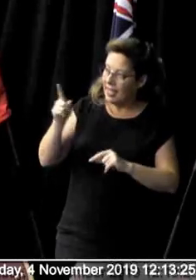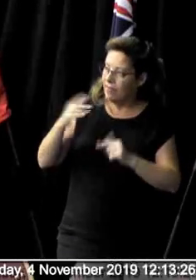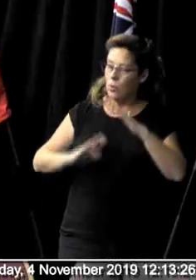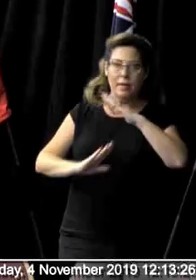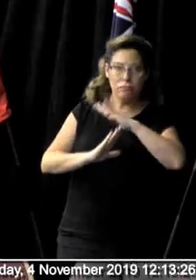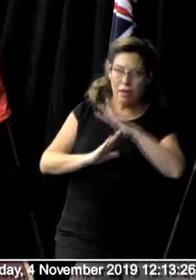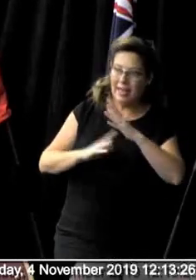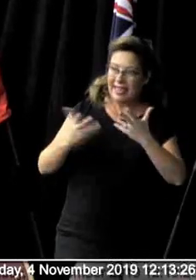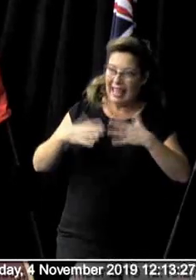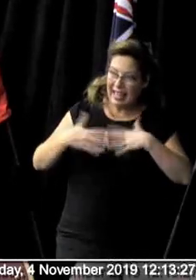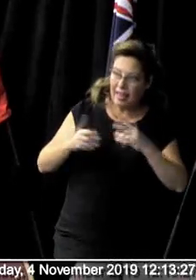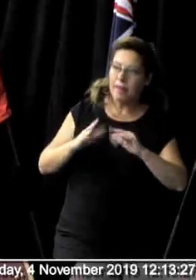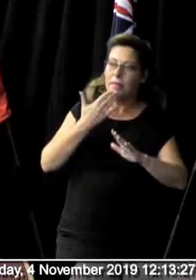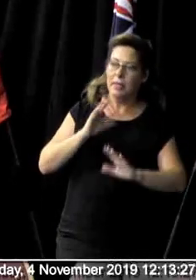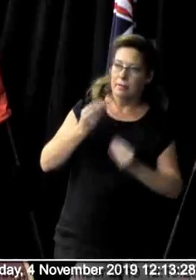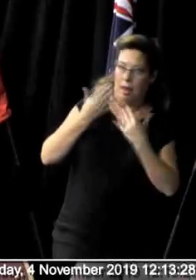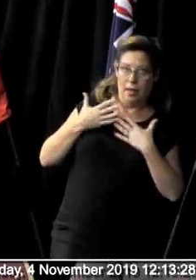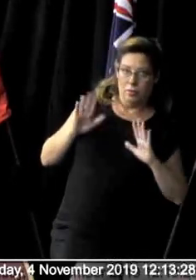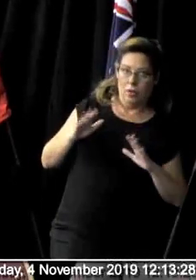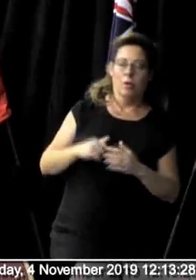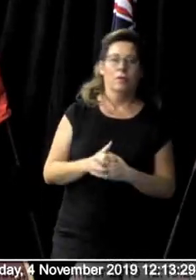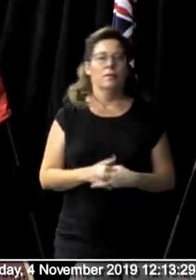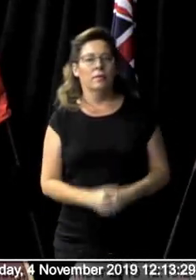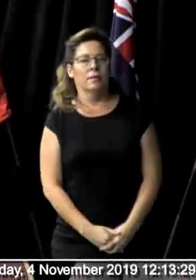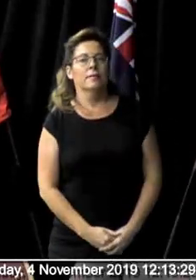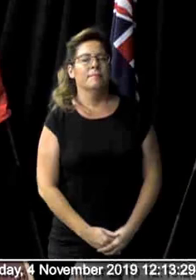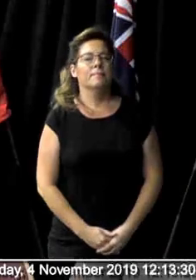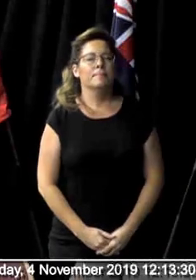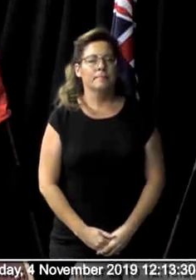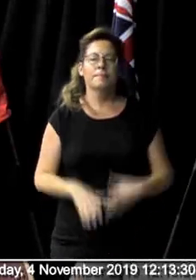Something else you needed to buy was different exercise books suitable for her level of learning?